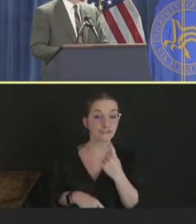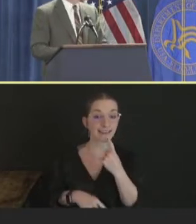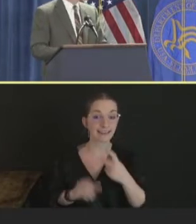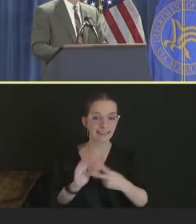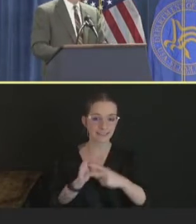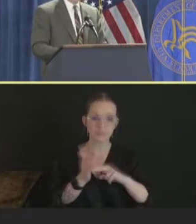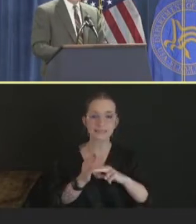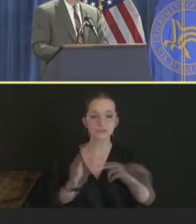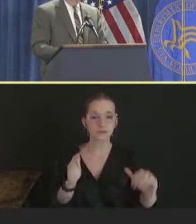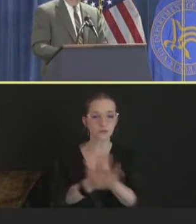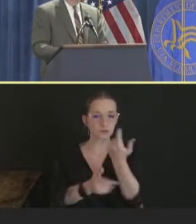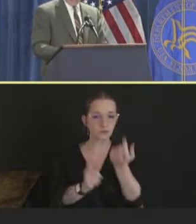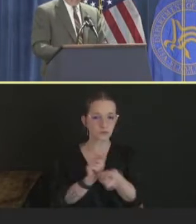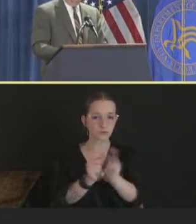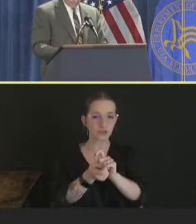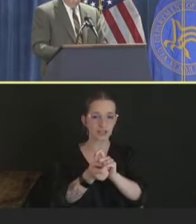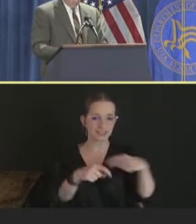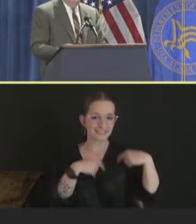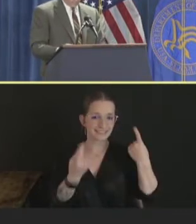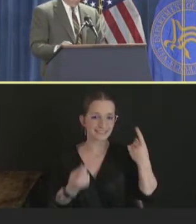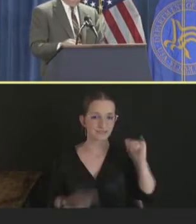that we've made since that time.